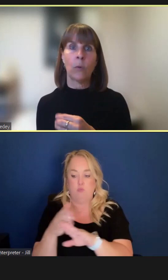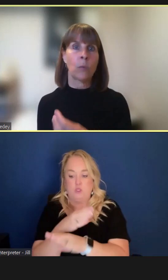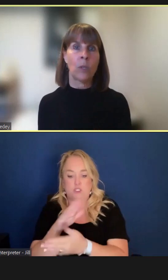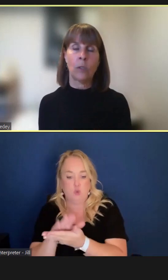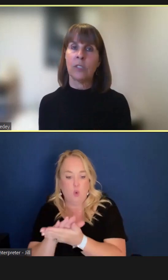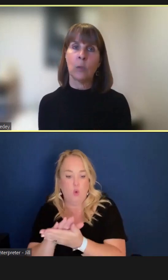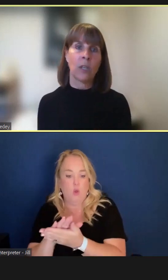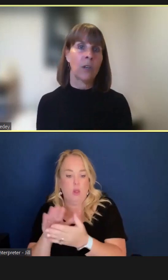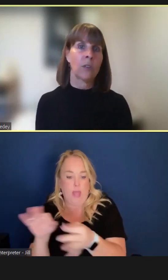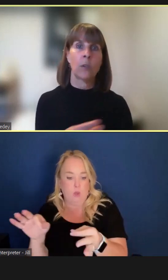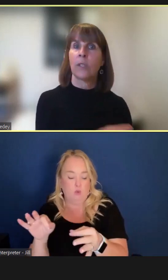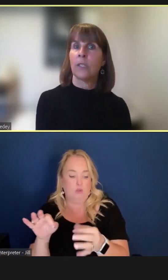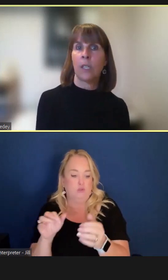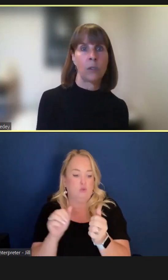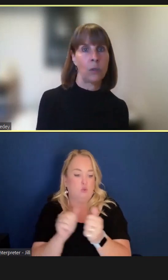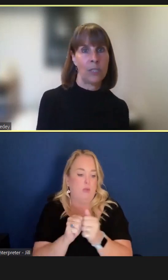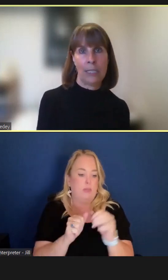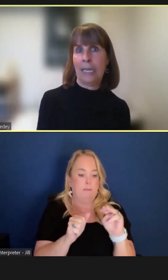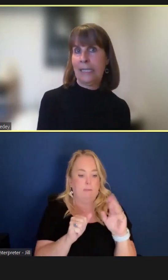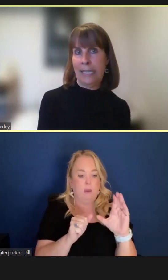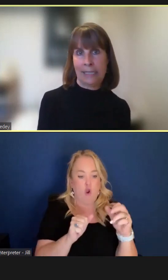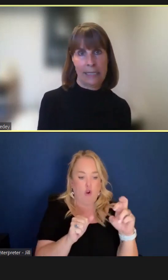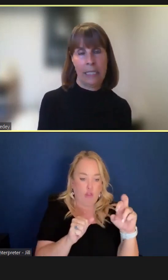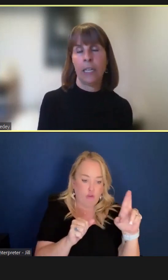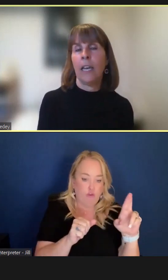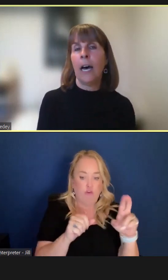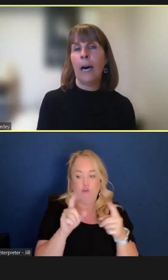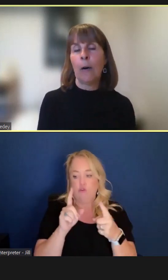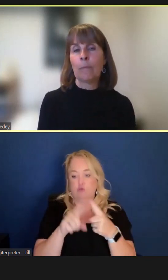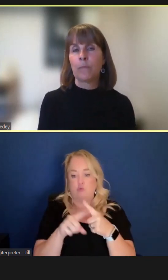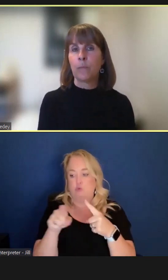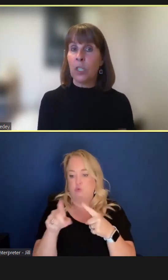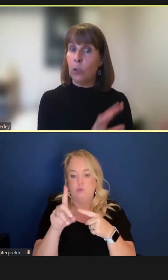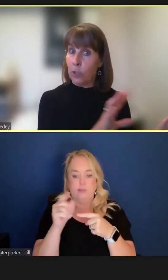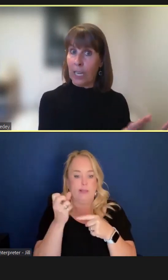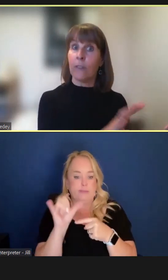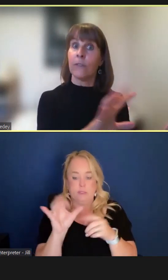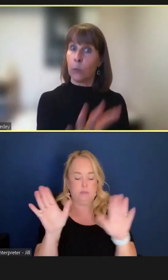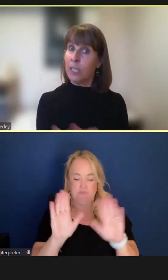who did a MacArthur with another who did a daisy um but you could have three